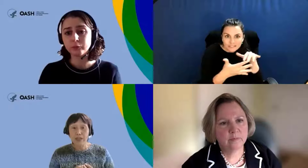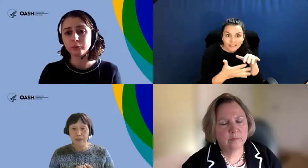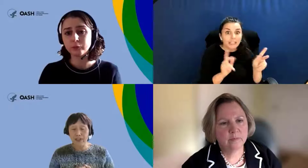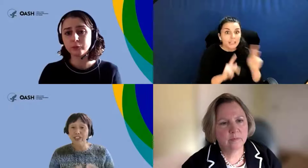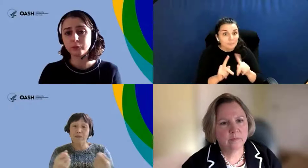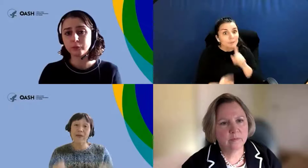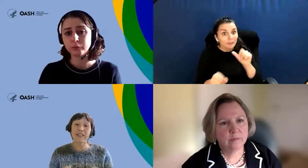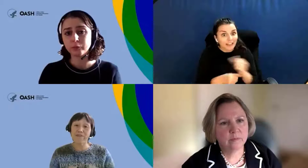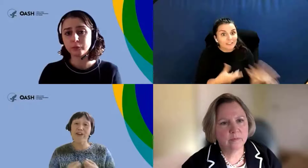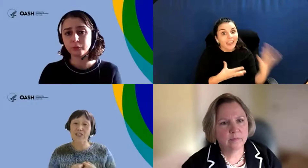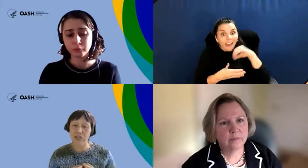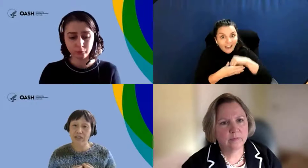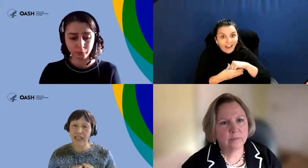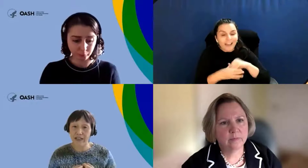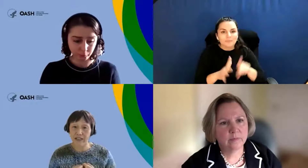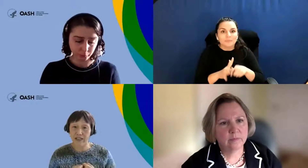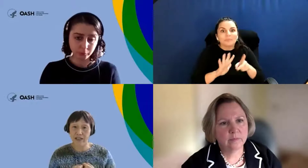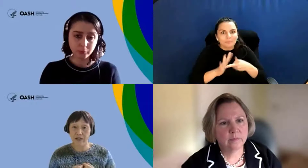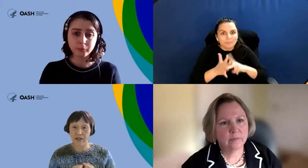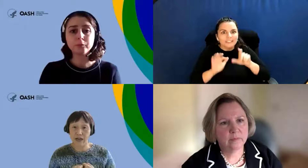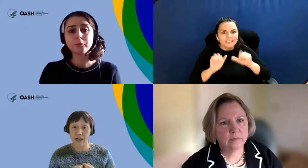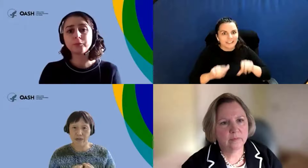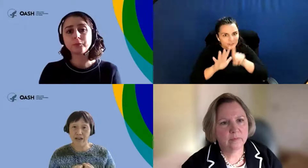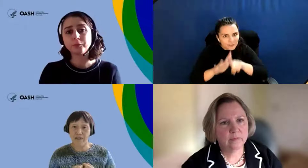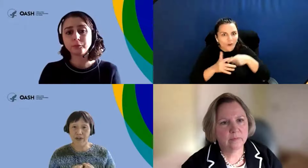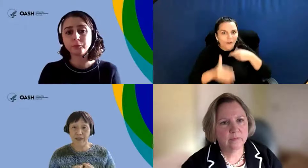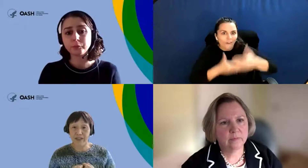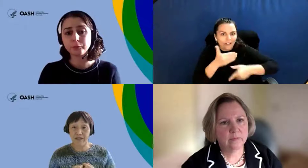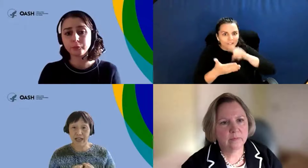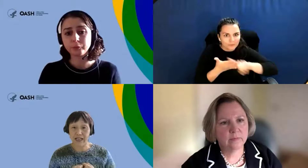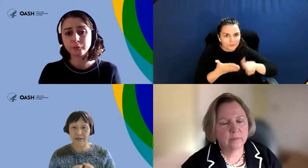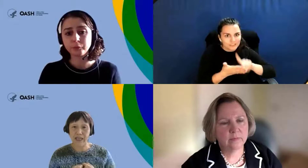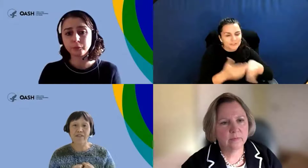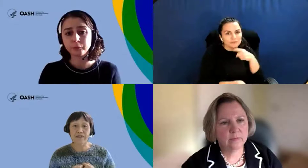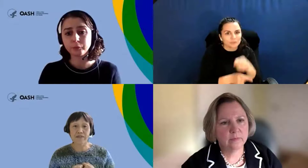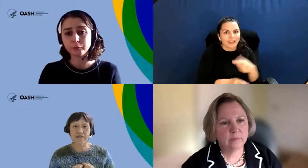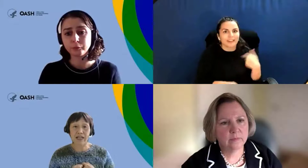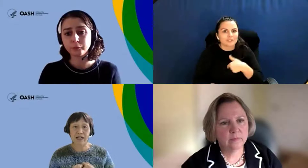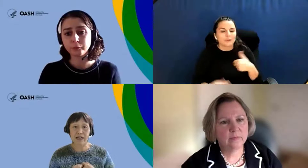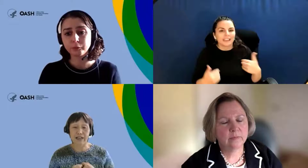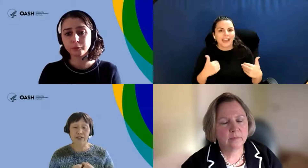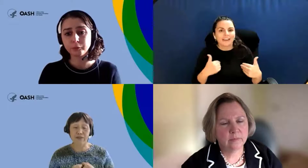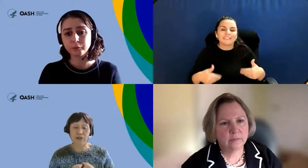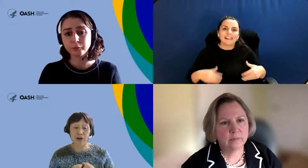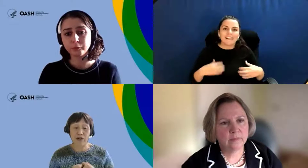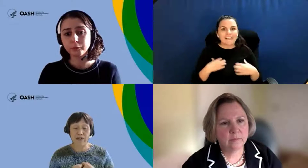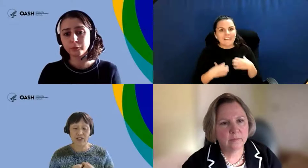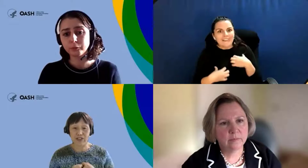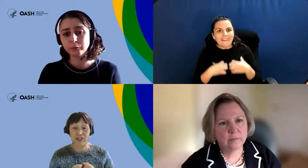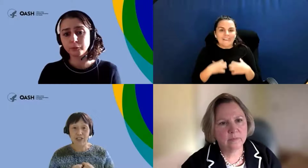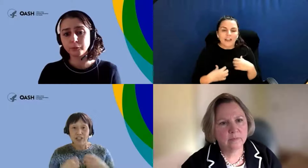to participate the faster we'll get a good result from this, a meaningful answer for our question.